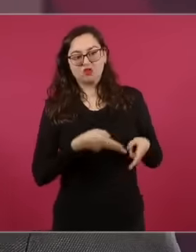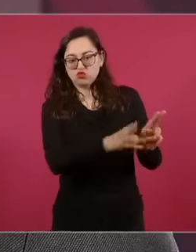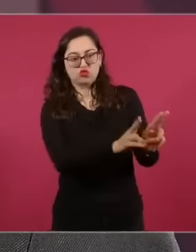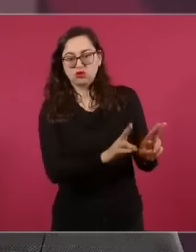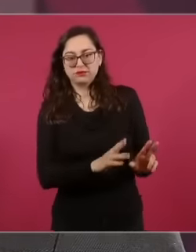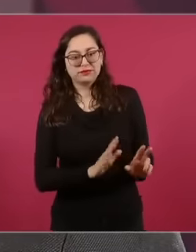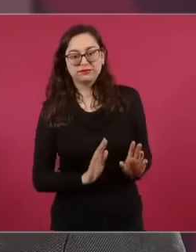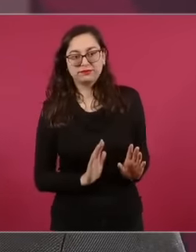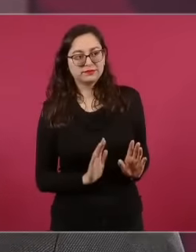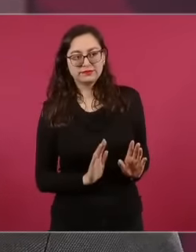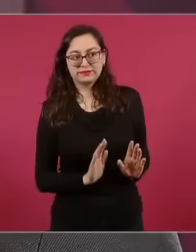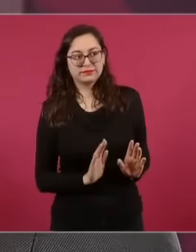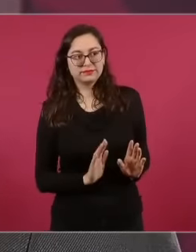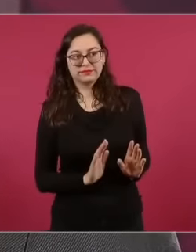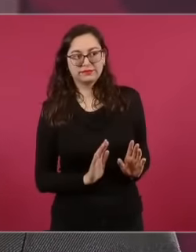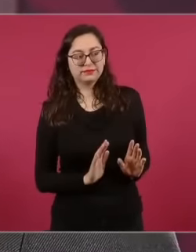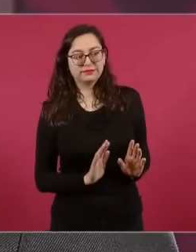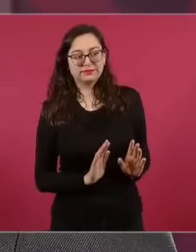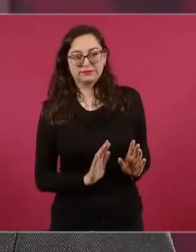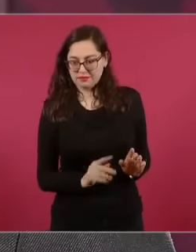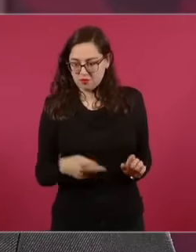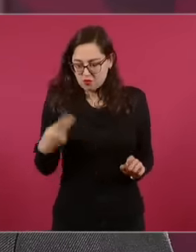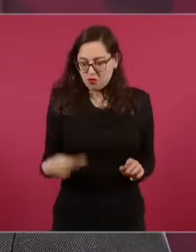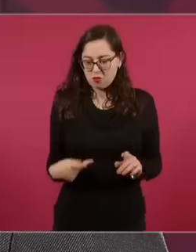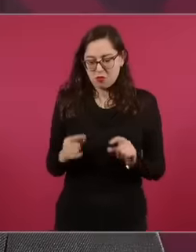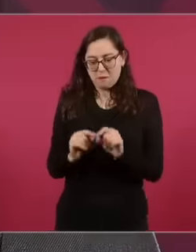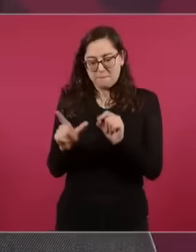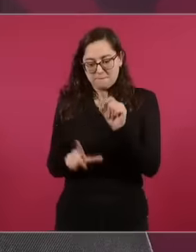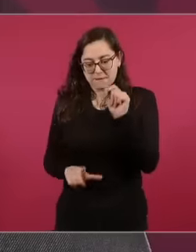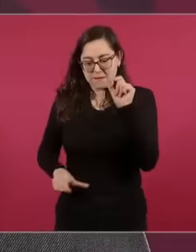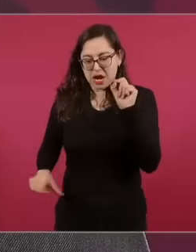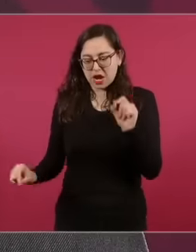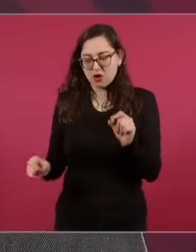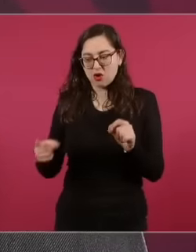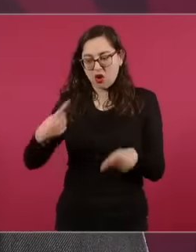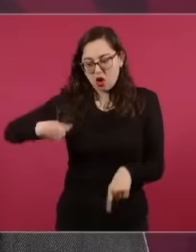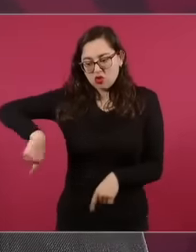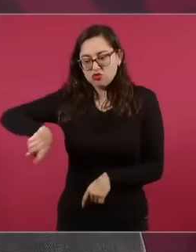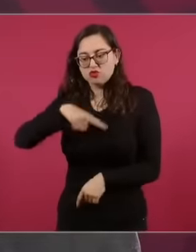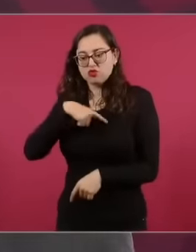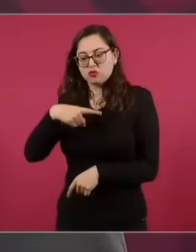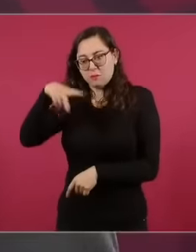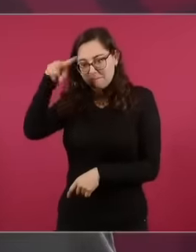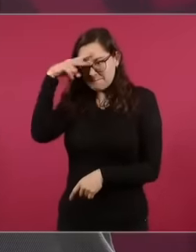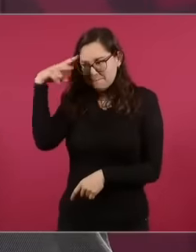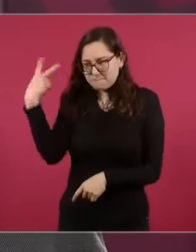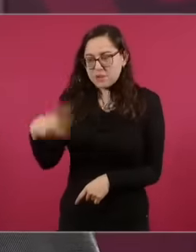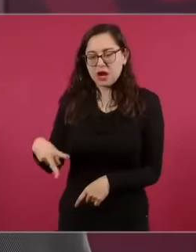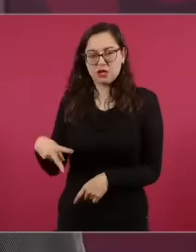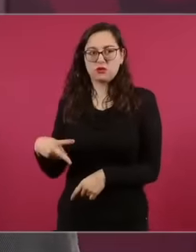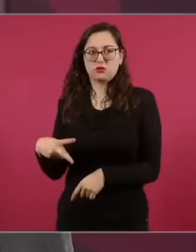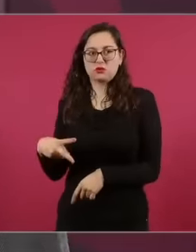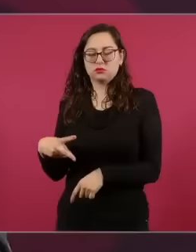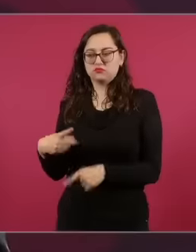correspond to us to resolve, settle